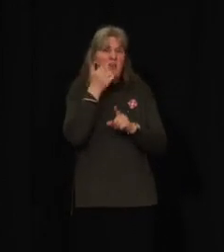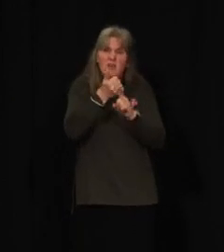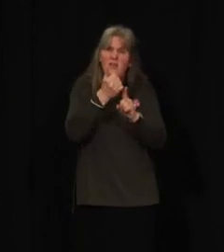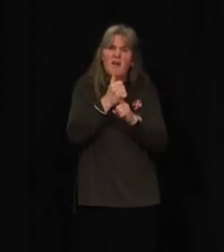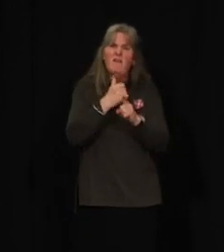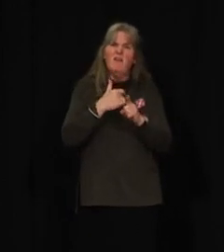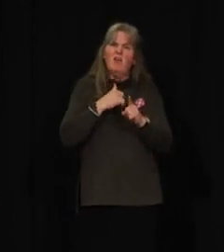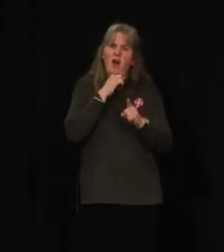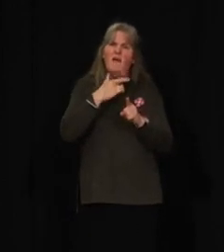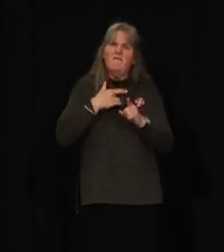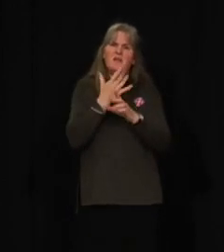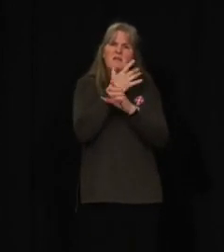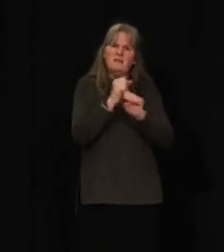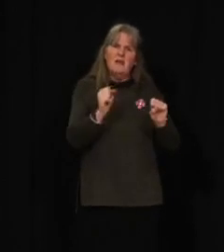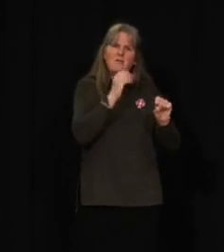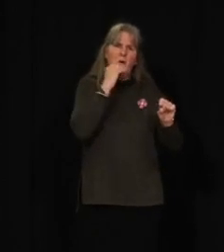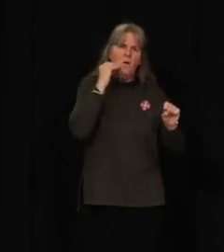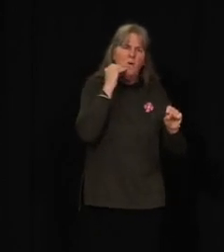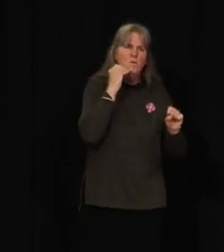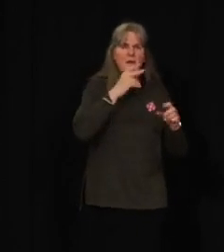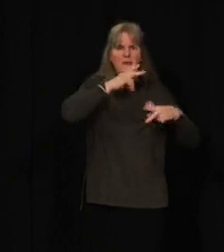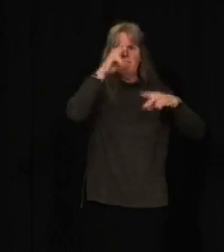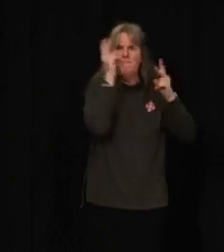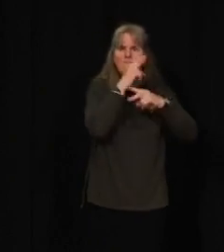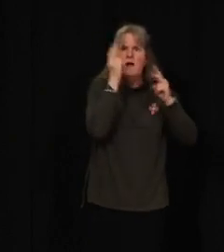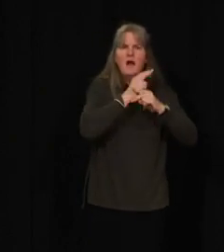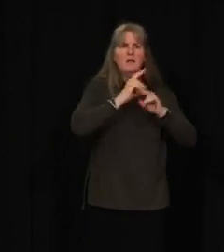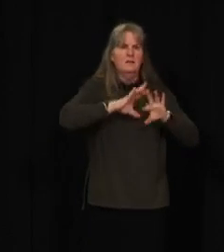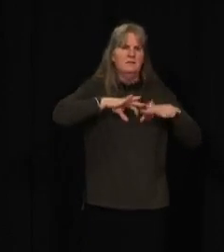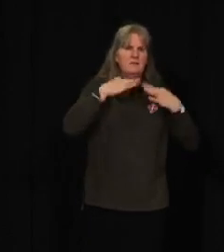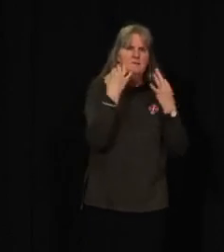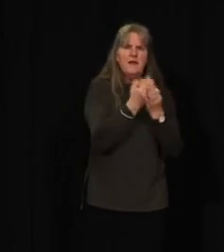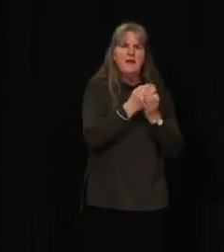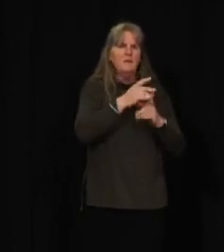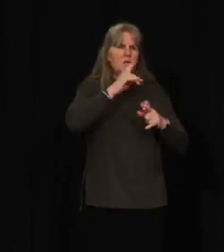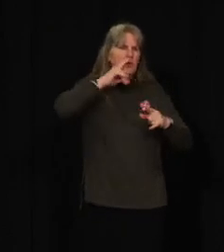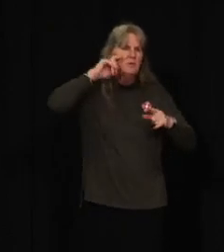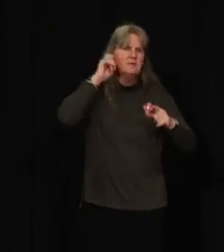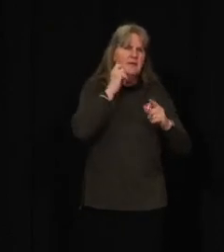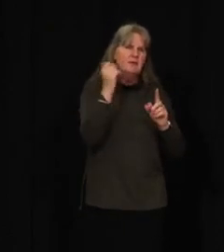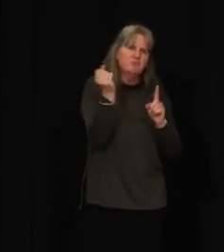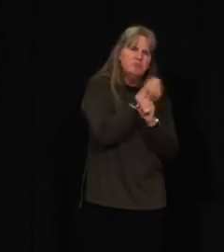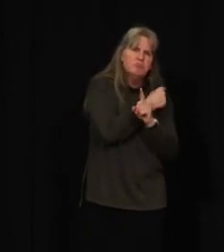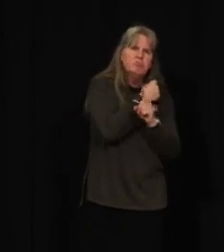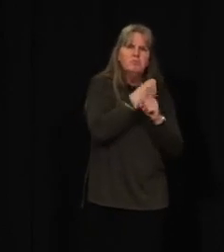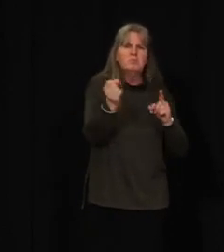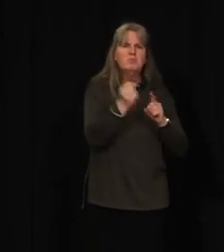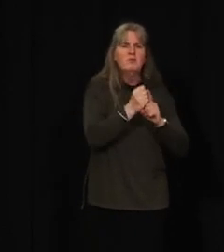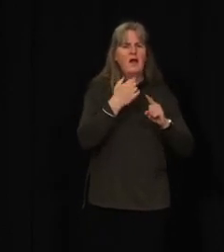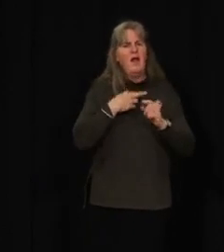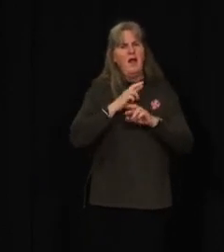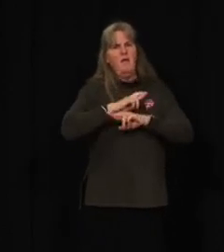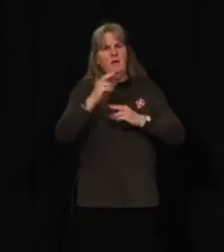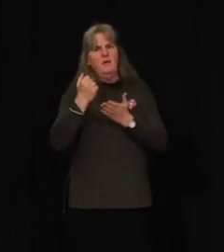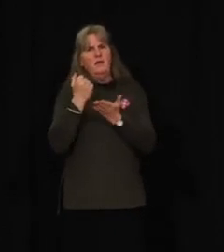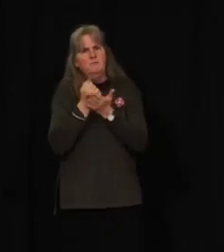because of intimate partner violence, family violence, or sexualized violence, support is available.